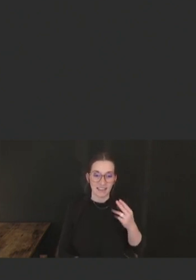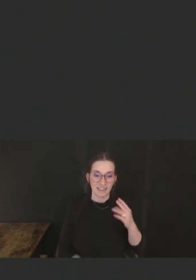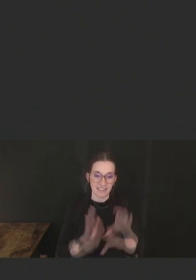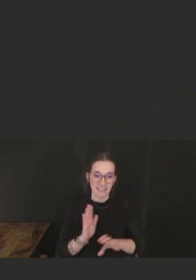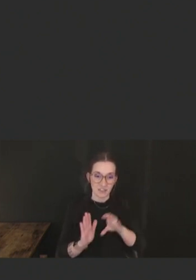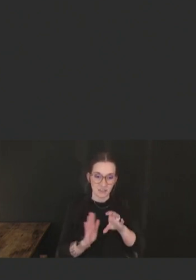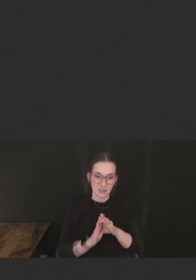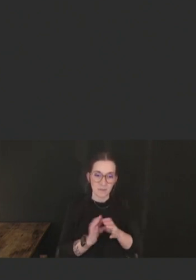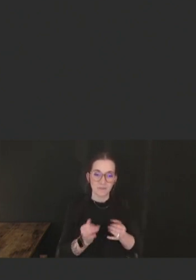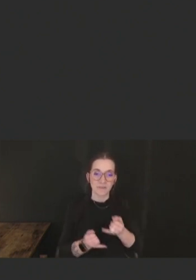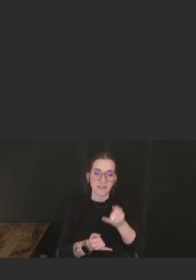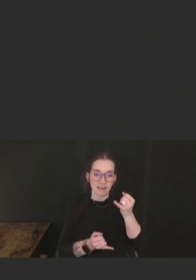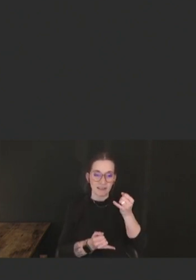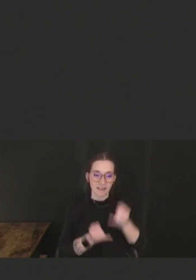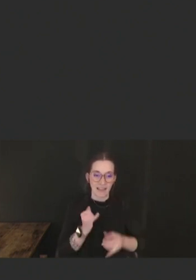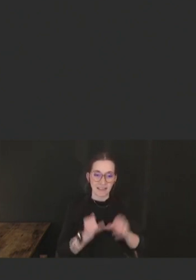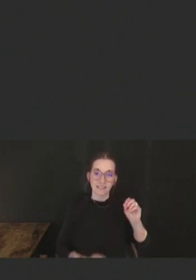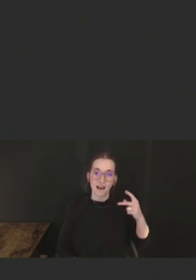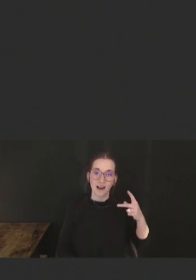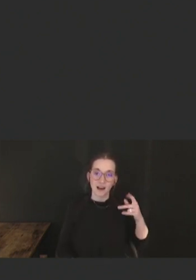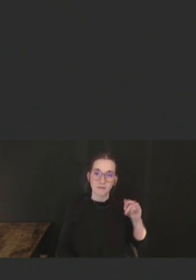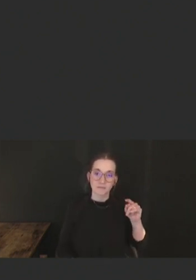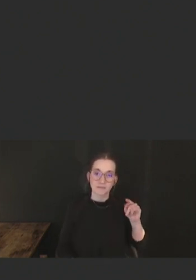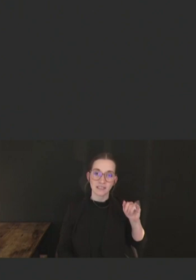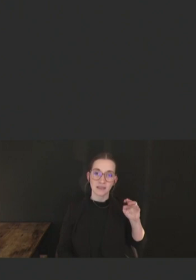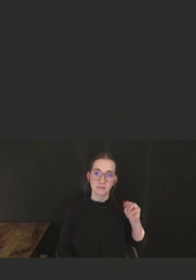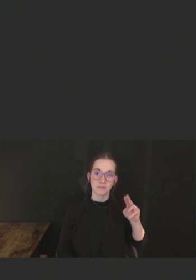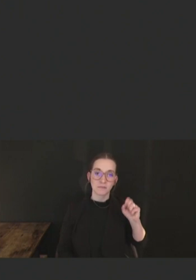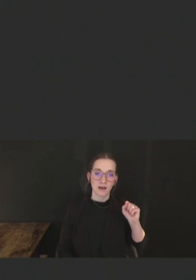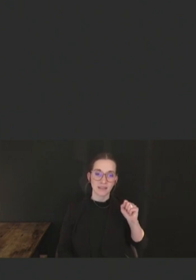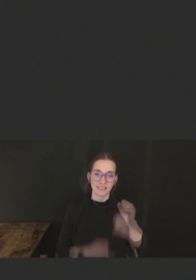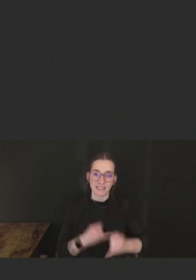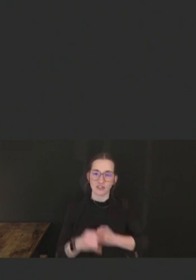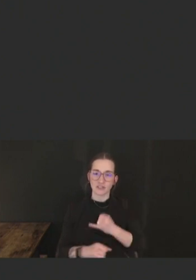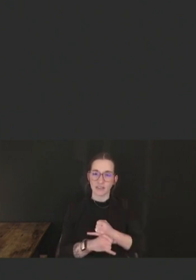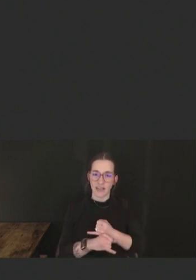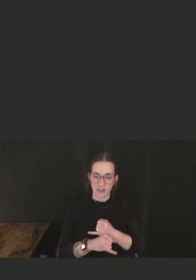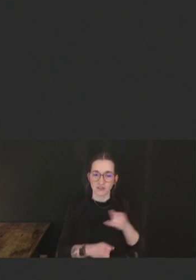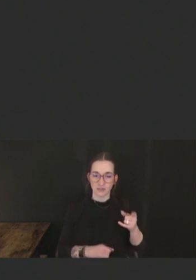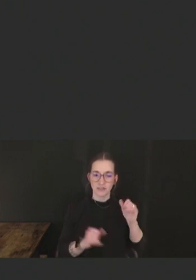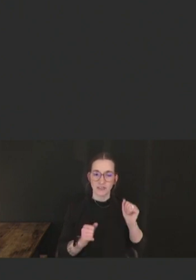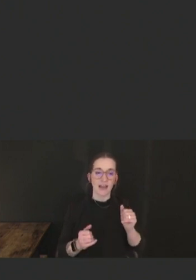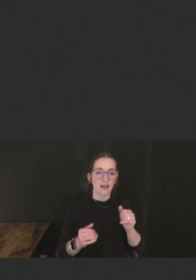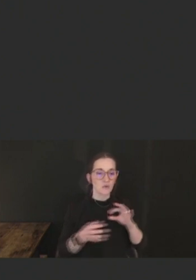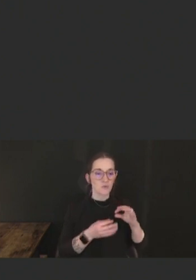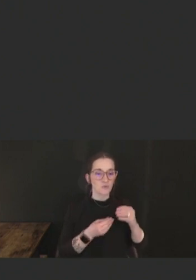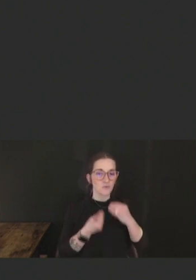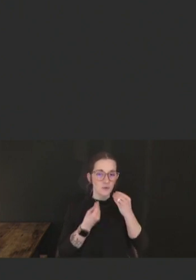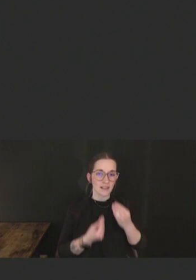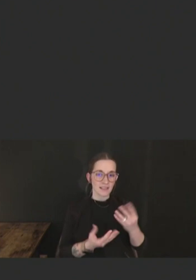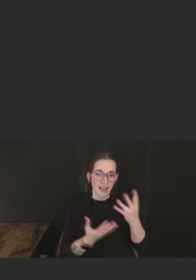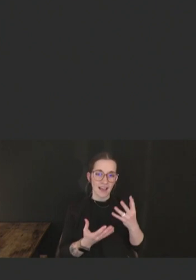Not only are we trusted in communities nationwide, but we can relay important health information to the communities we serve.